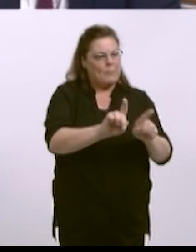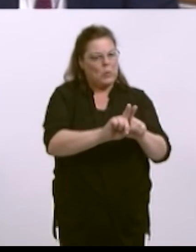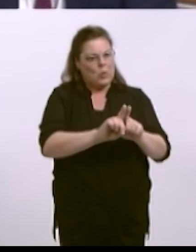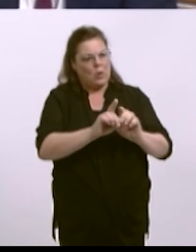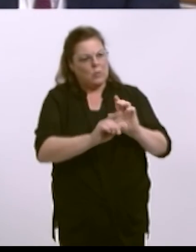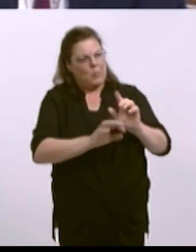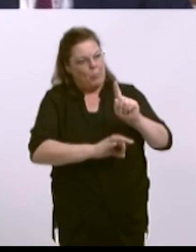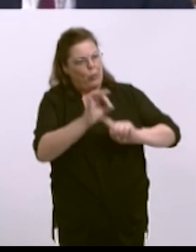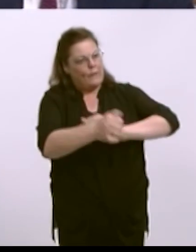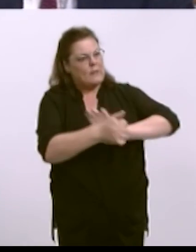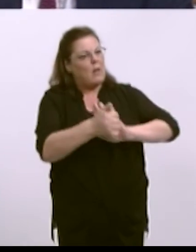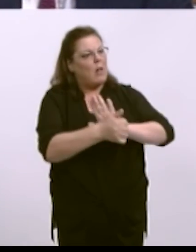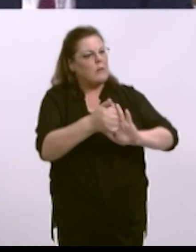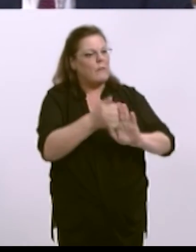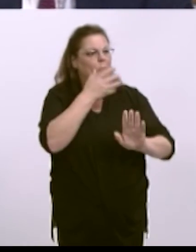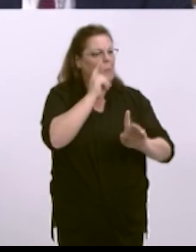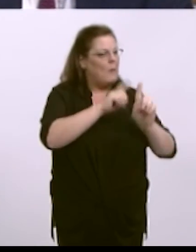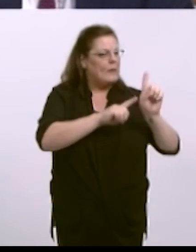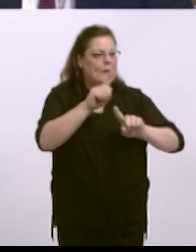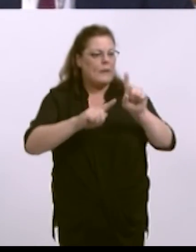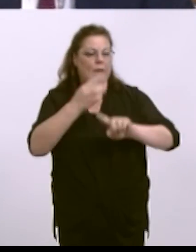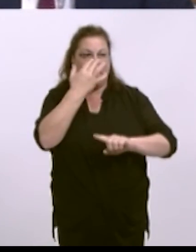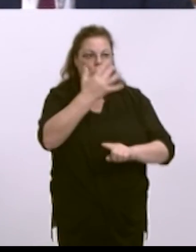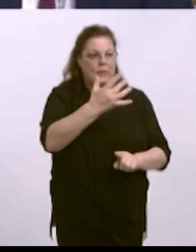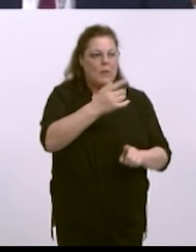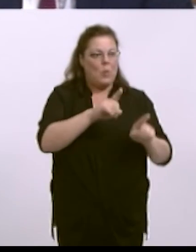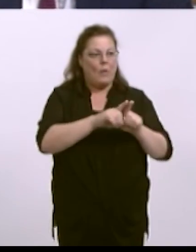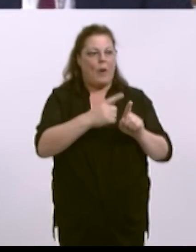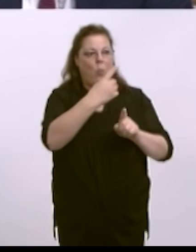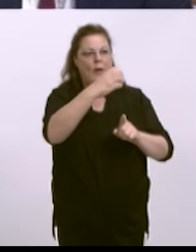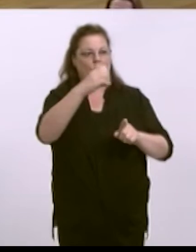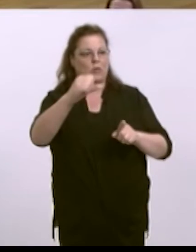board for those of all ages, through, for example, our 100,000 places that we'll create